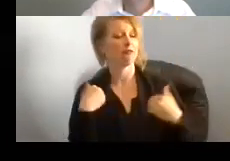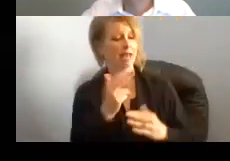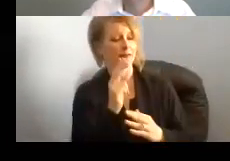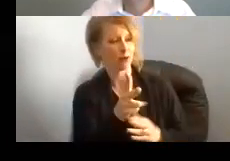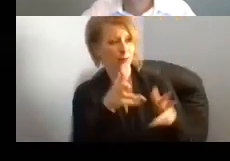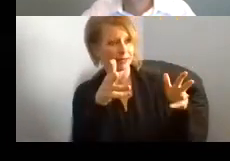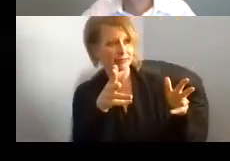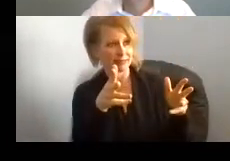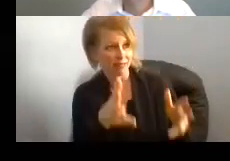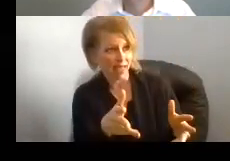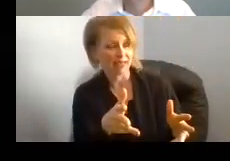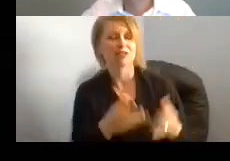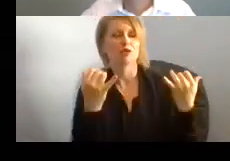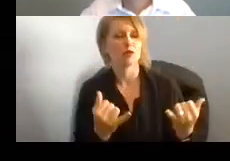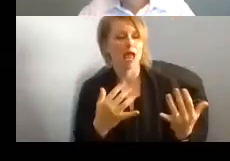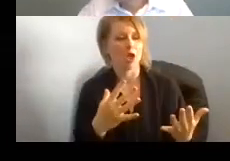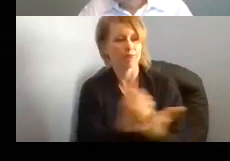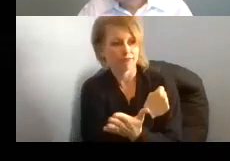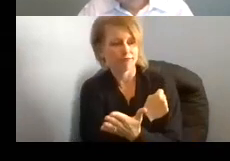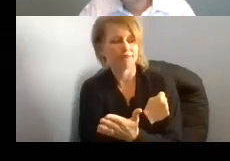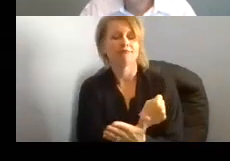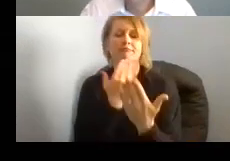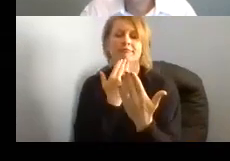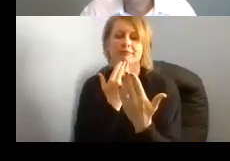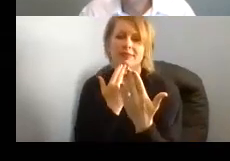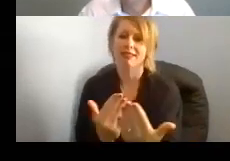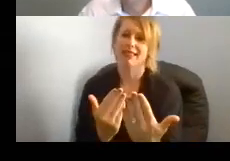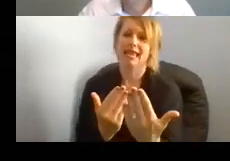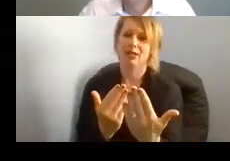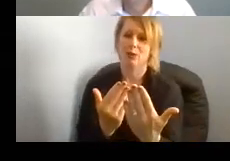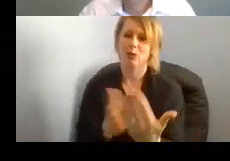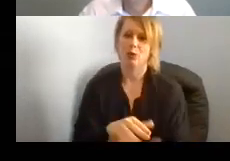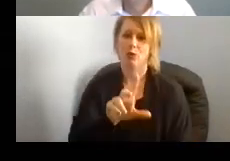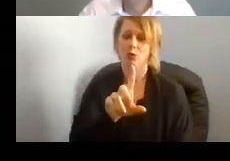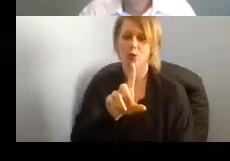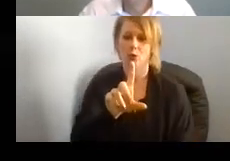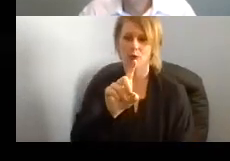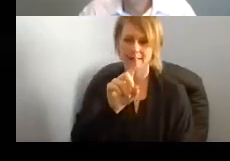So I just want to take a second and express my gratitude. And thanks, Dr. Schonfeld, for your experiences and your